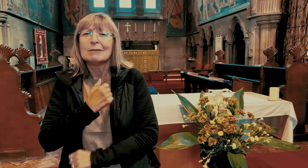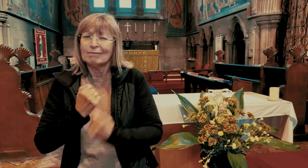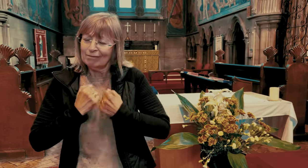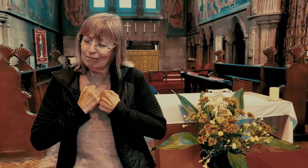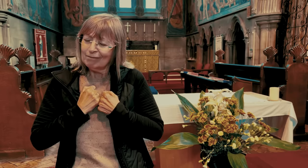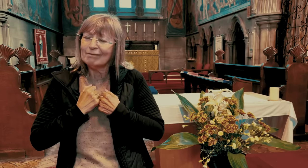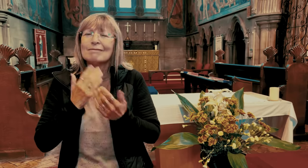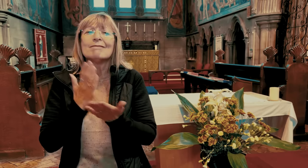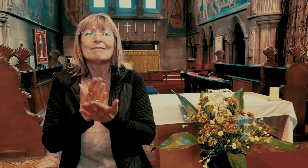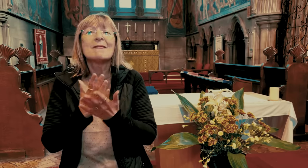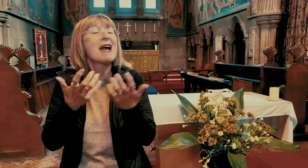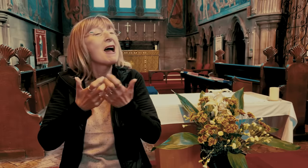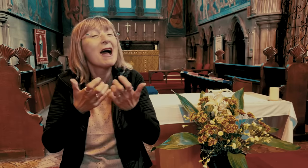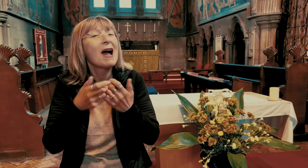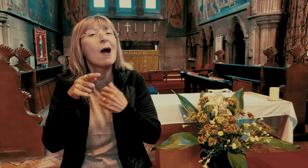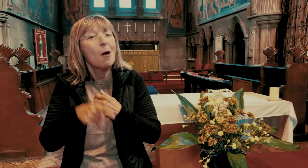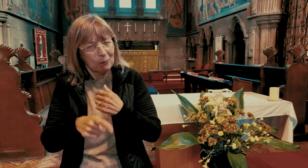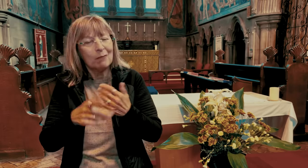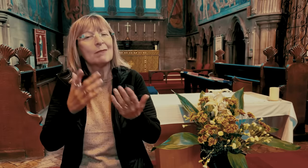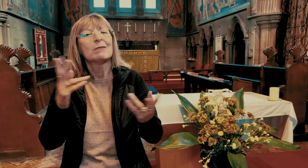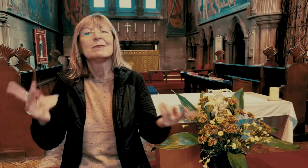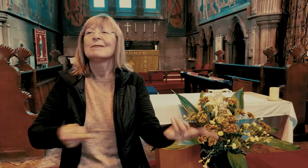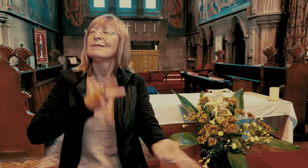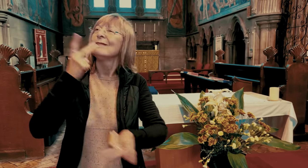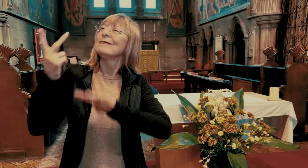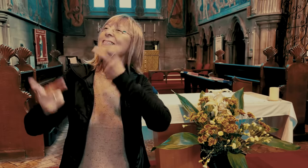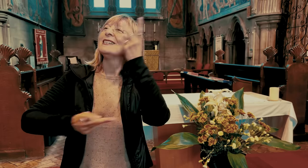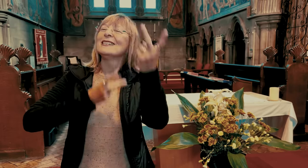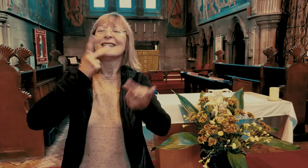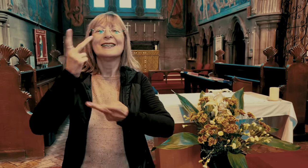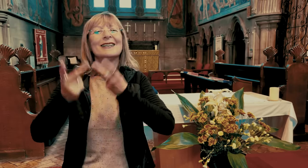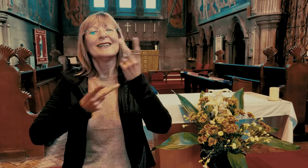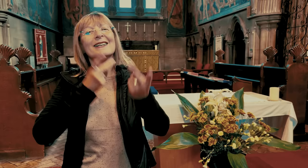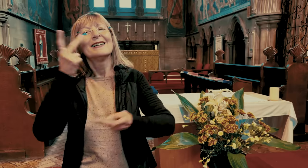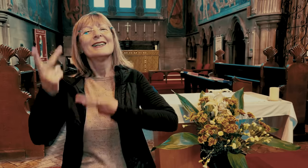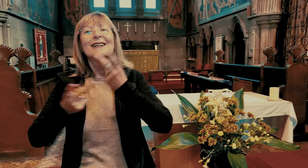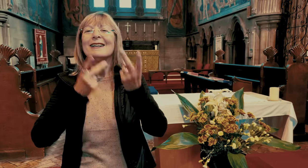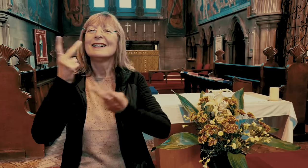sing psalms, hymns, and spiritual songs to God.